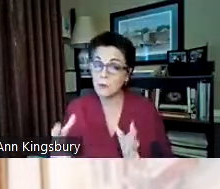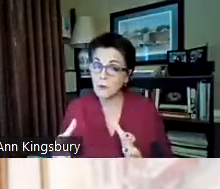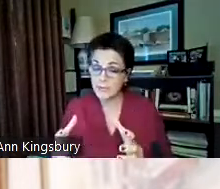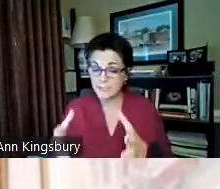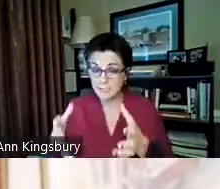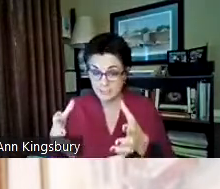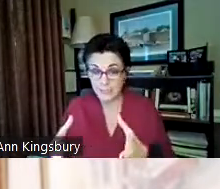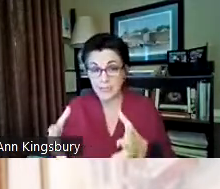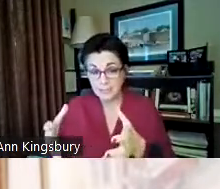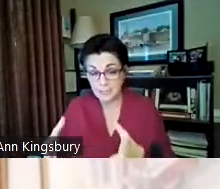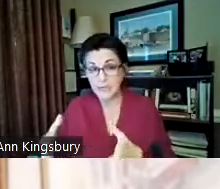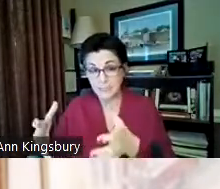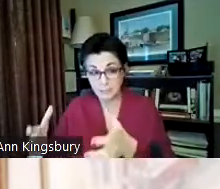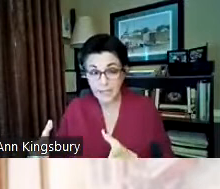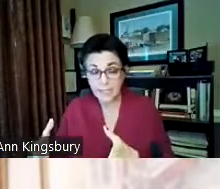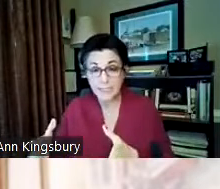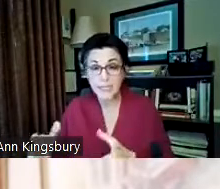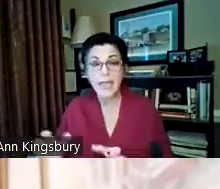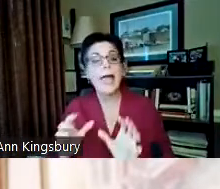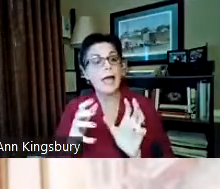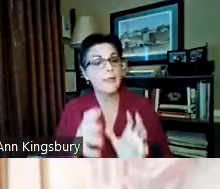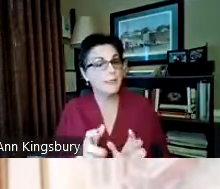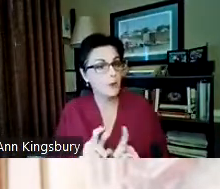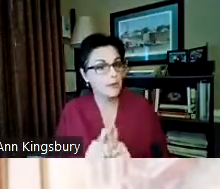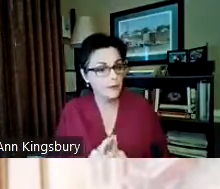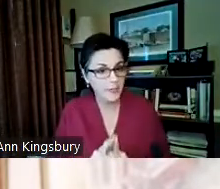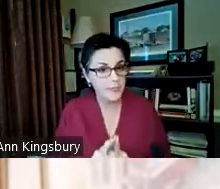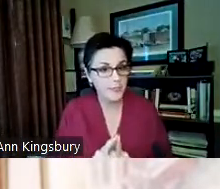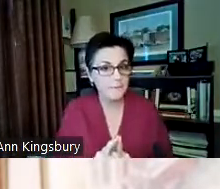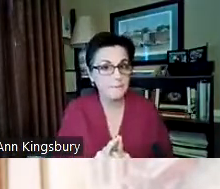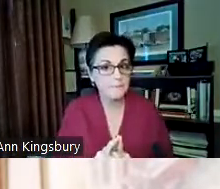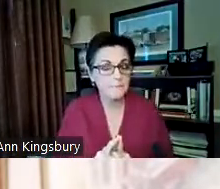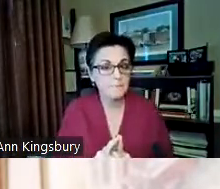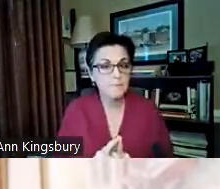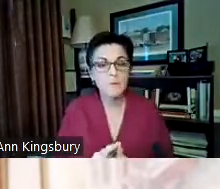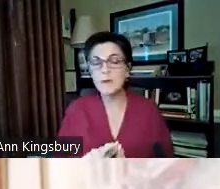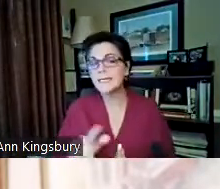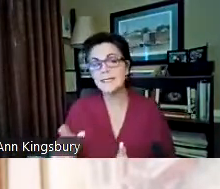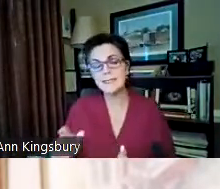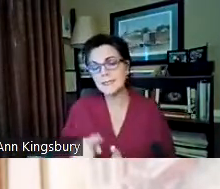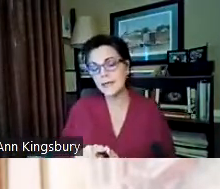oriented to time and space and place. And that's important information. But it doesn't tell